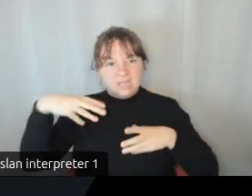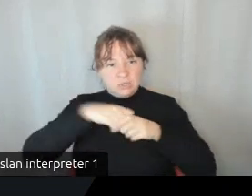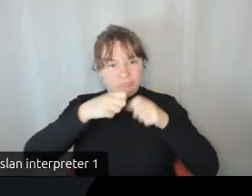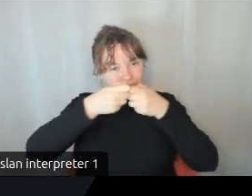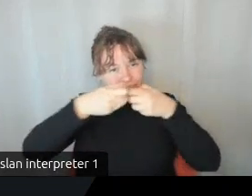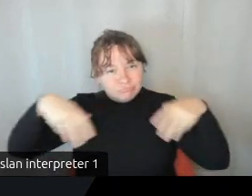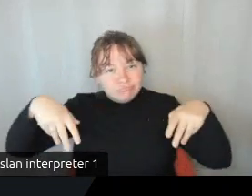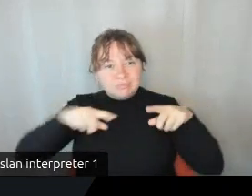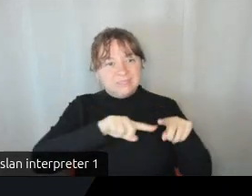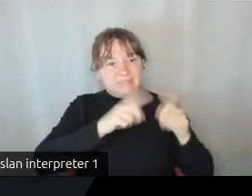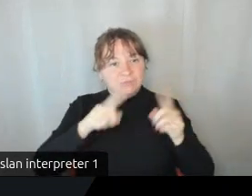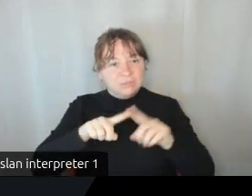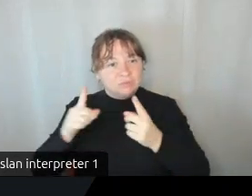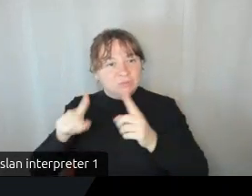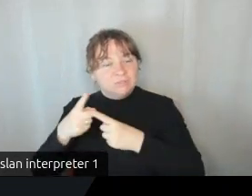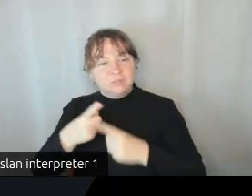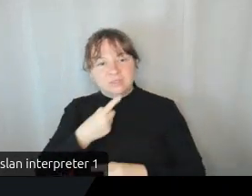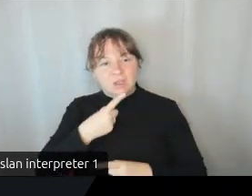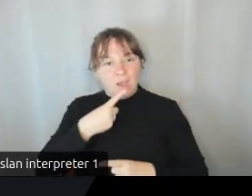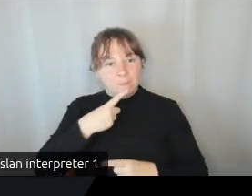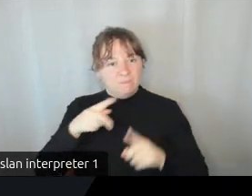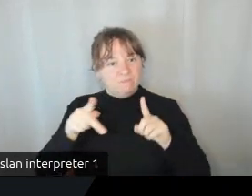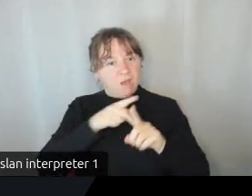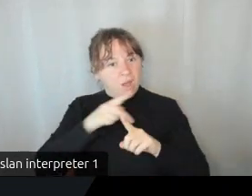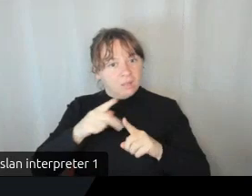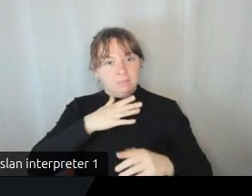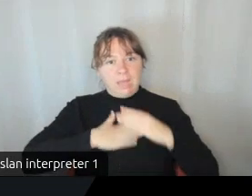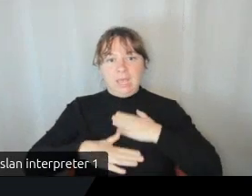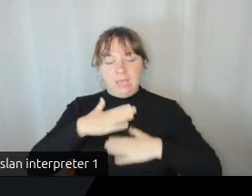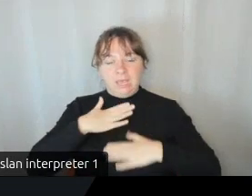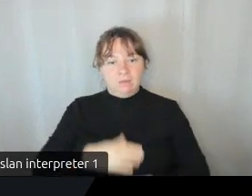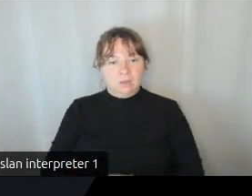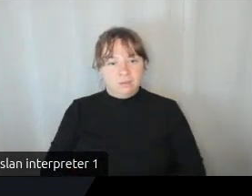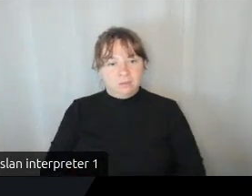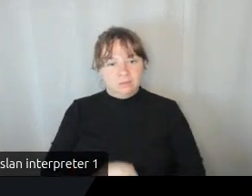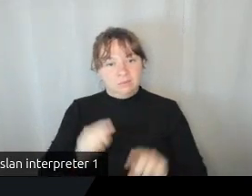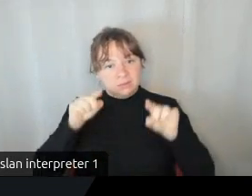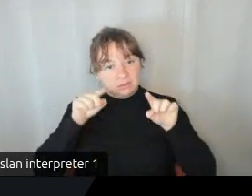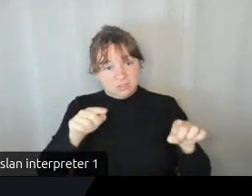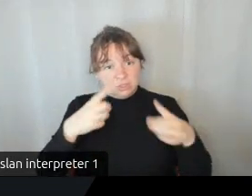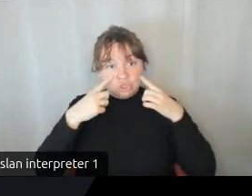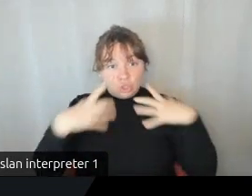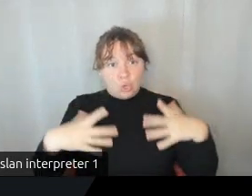of behaviours. And as a reminder this slide shows the types of acts that are considered as domestic